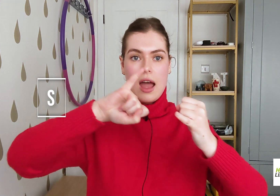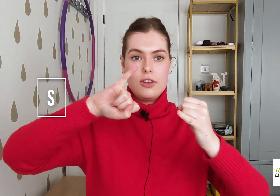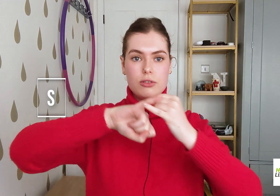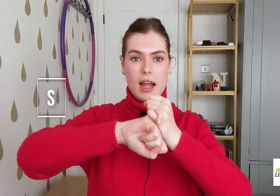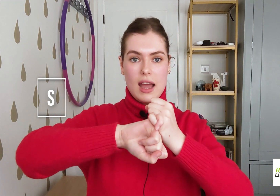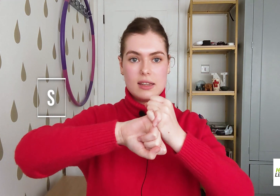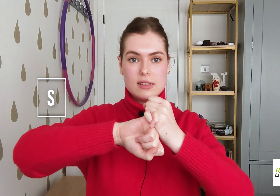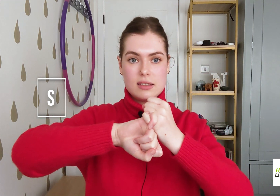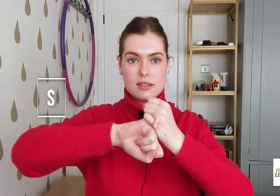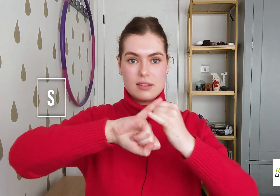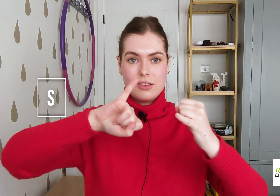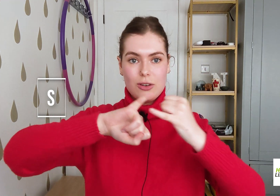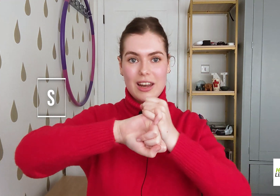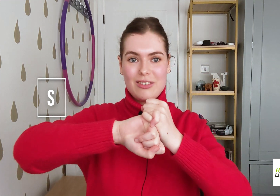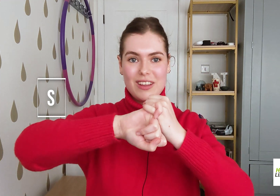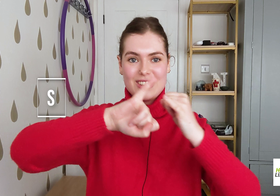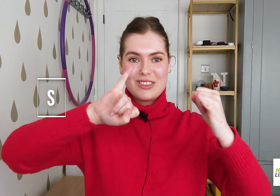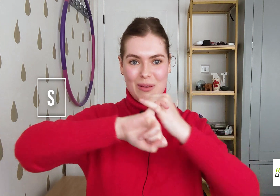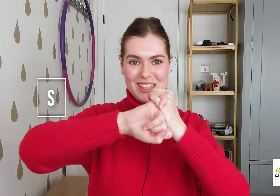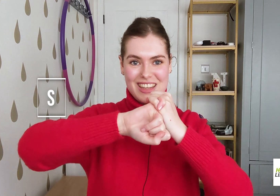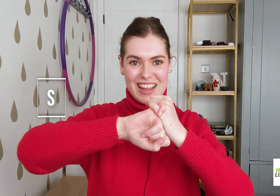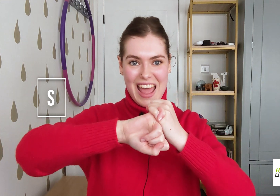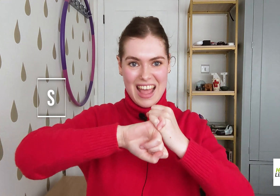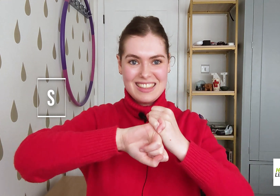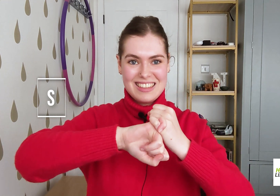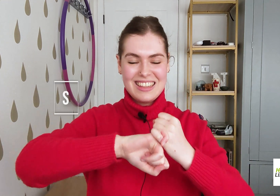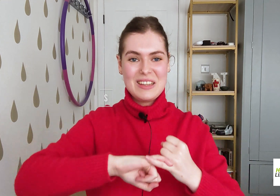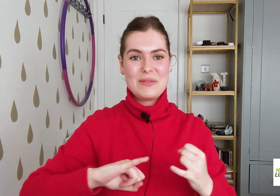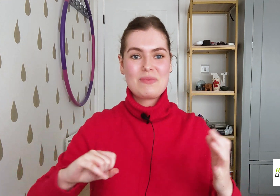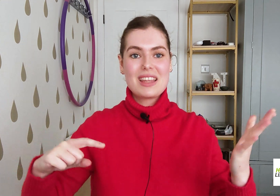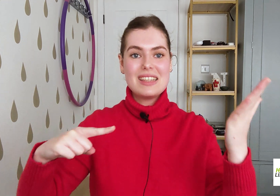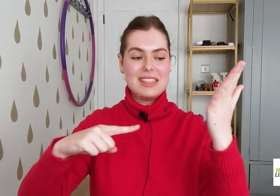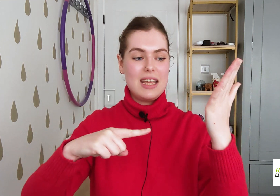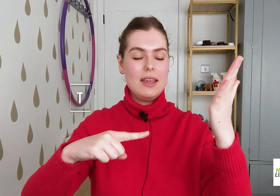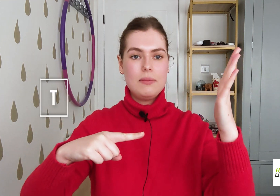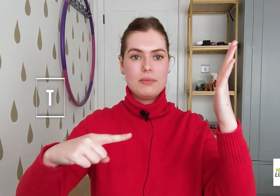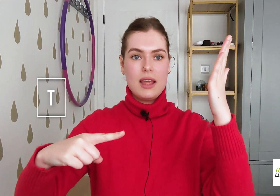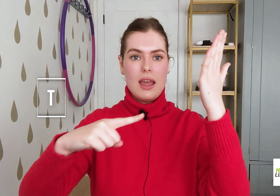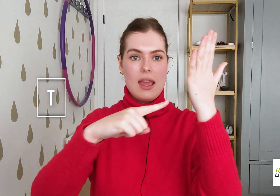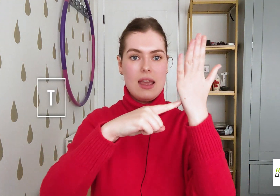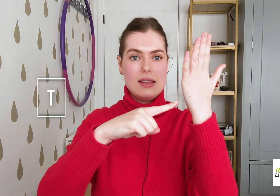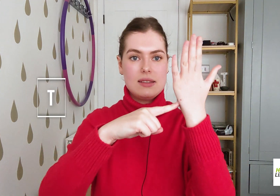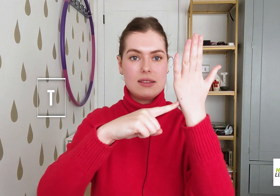and your right hand, your little fingers grab each other. “S” “T” is